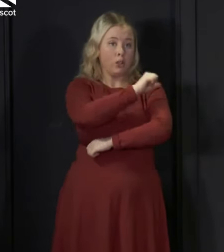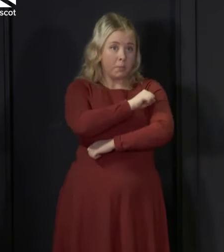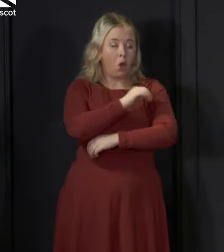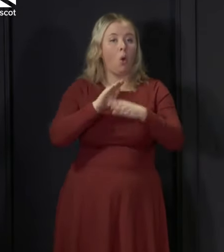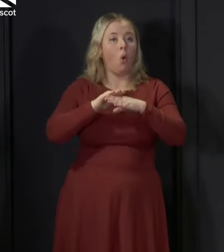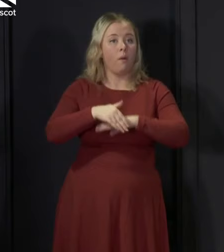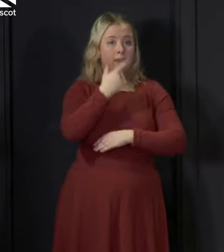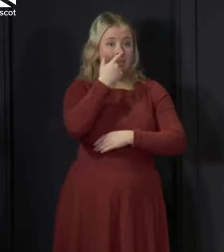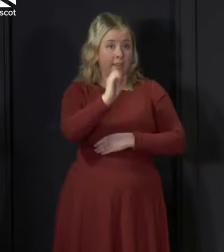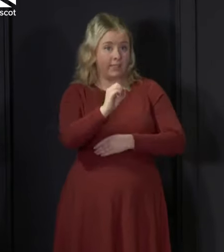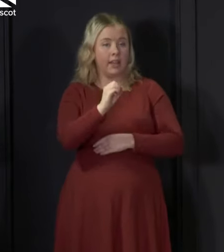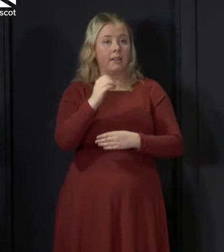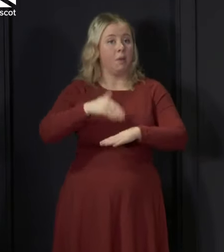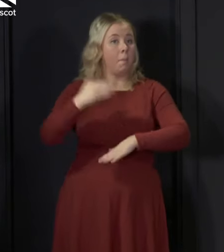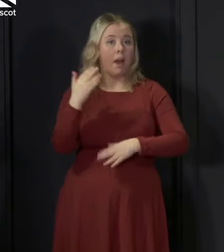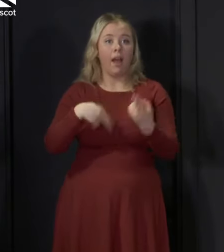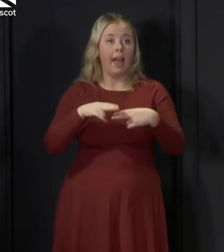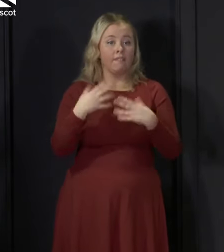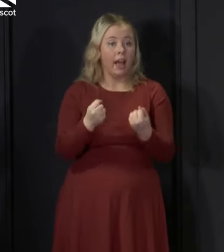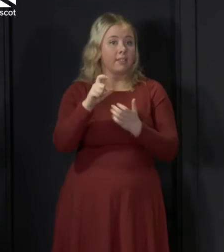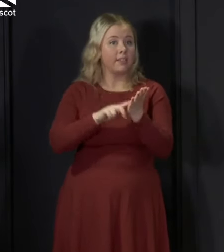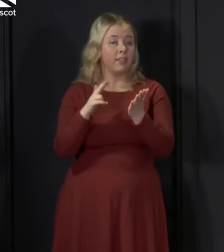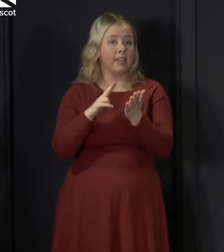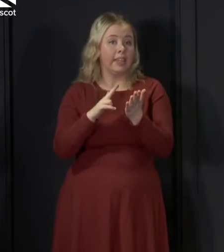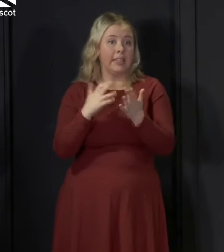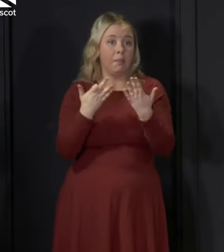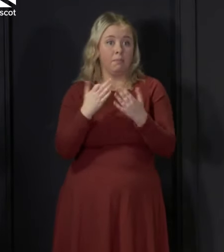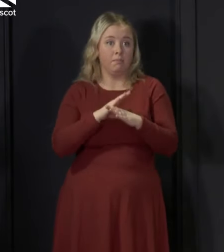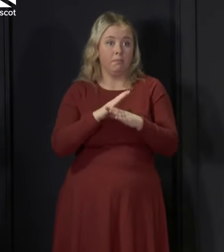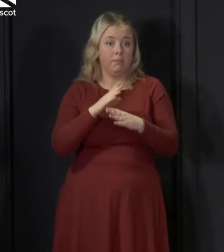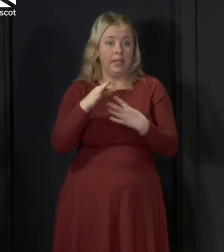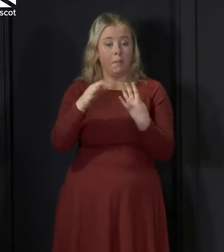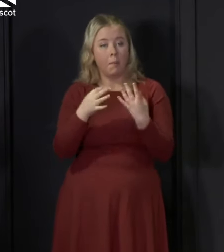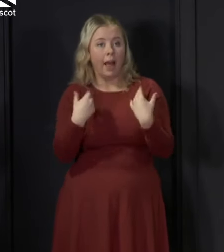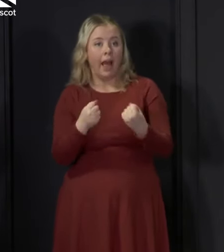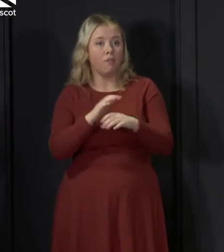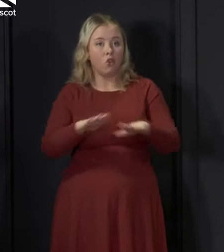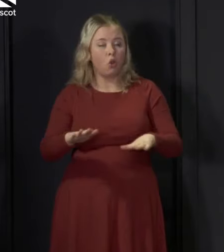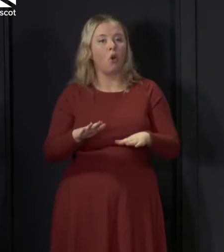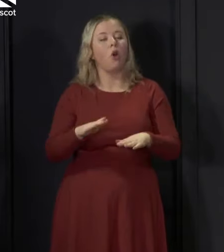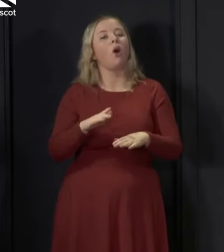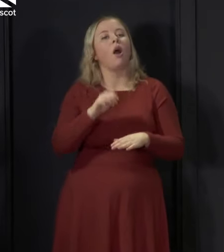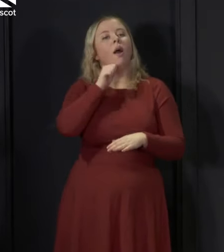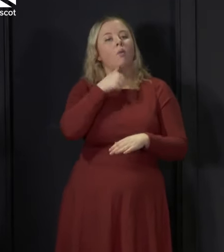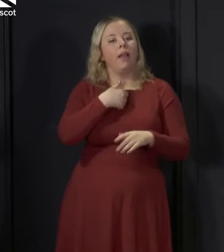whether or not they have Covid symptoms. We have extended and continue to extend testing into the care home sector.